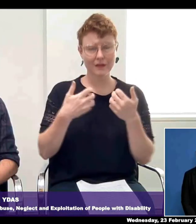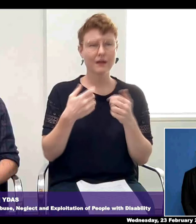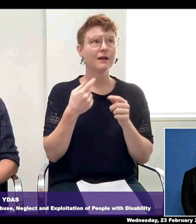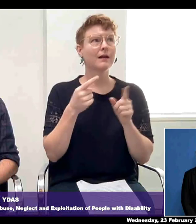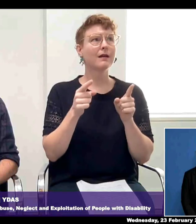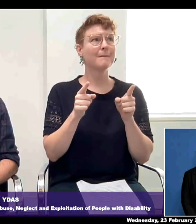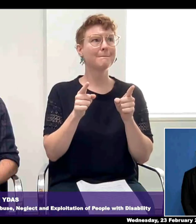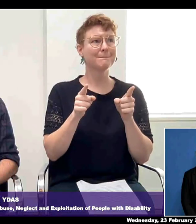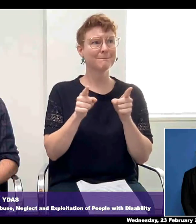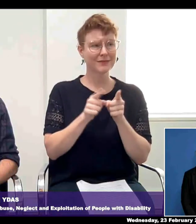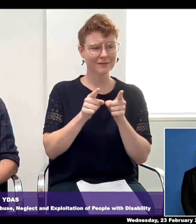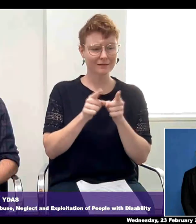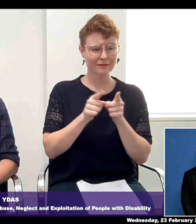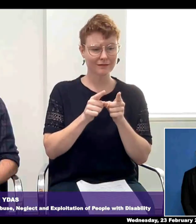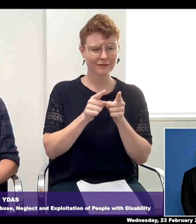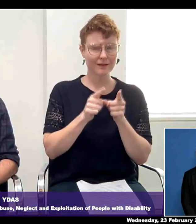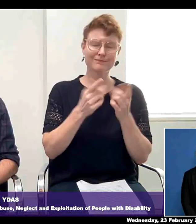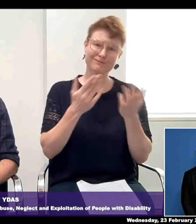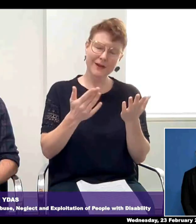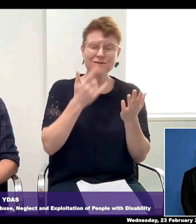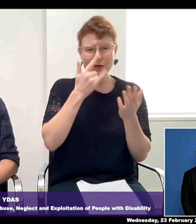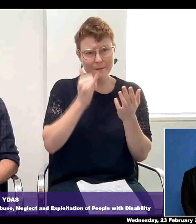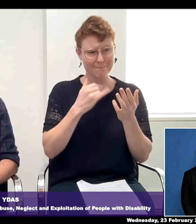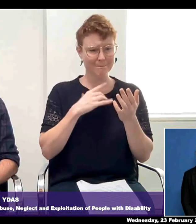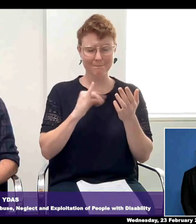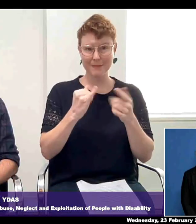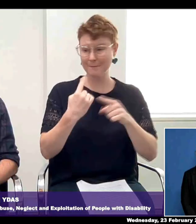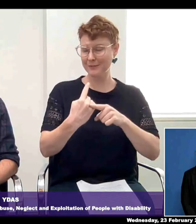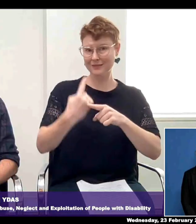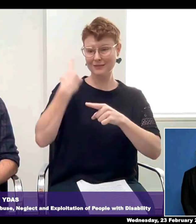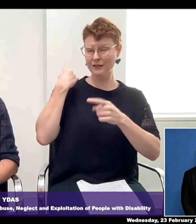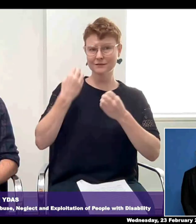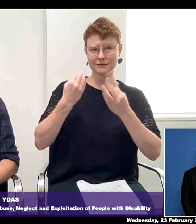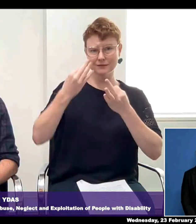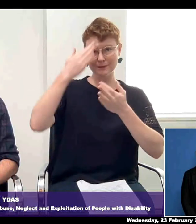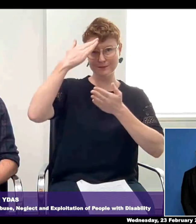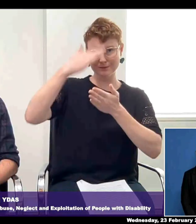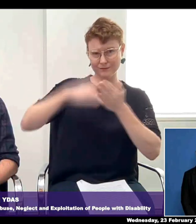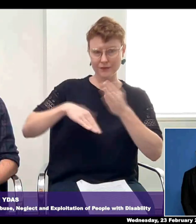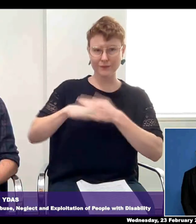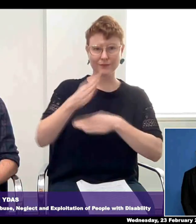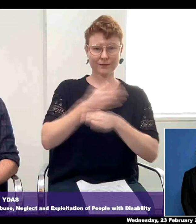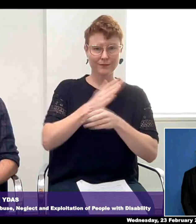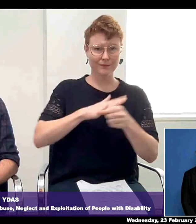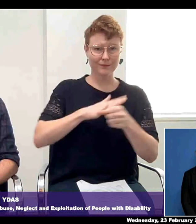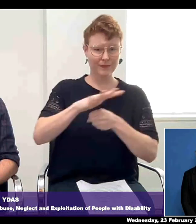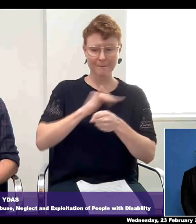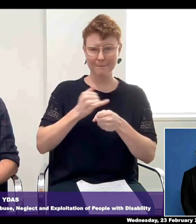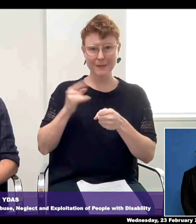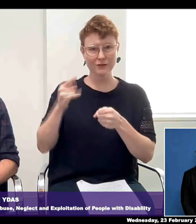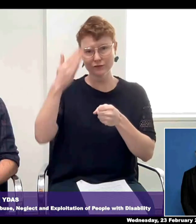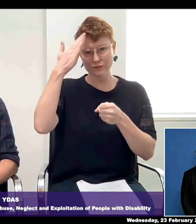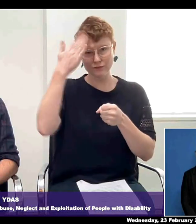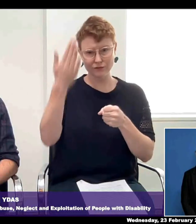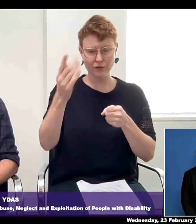to raise issues with employers, we see, unfortunately, with a lack of experience in